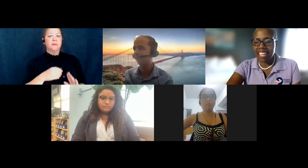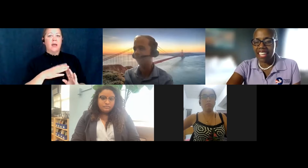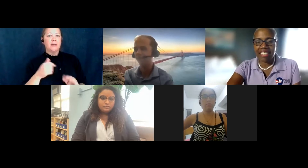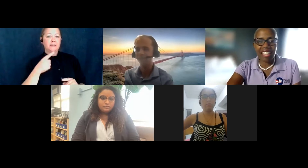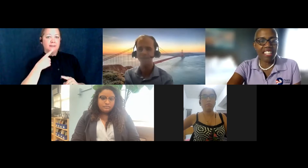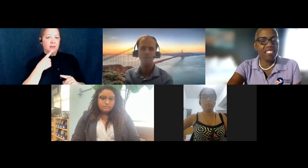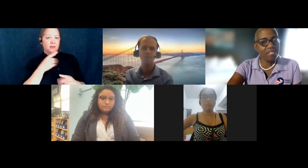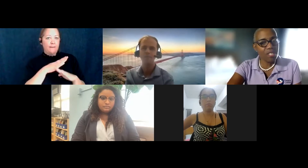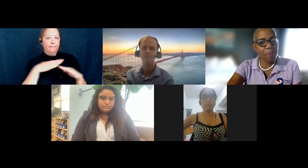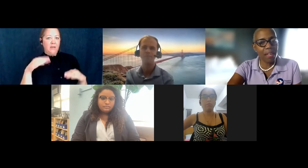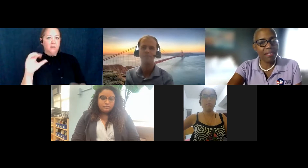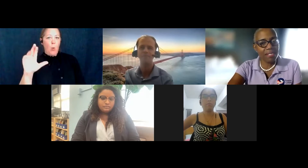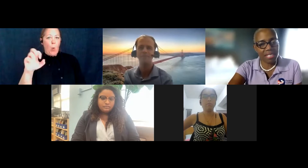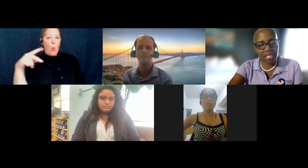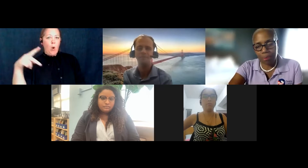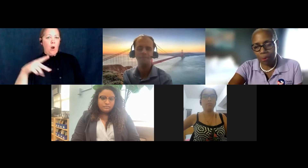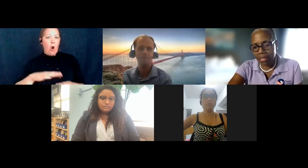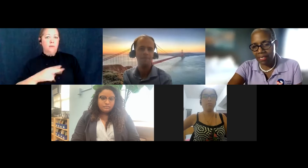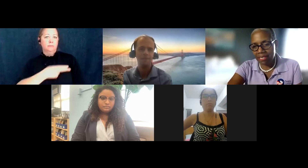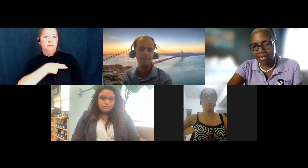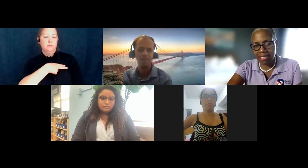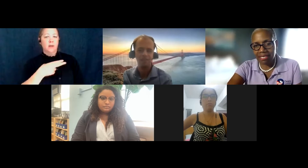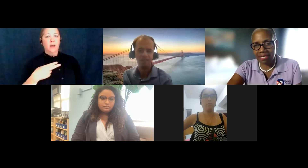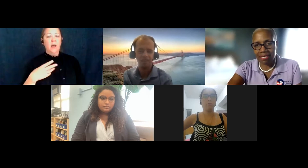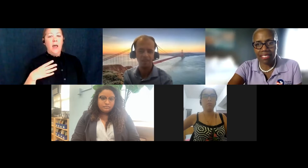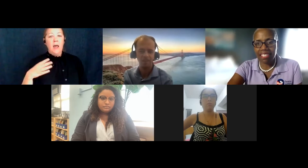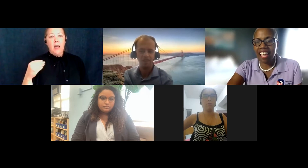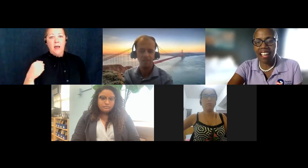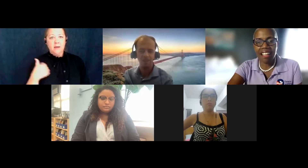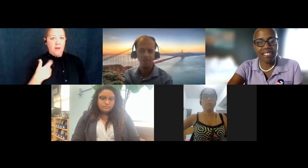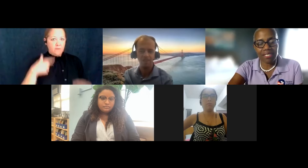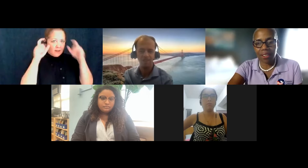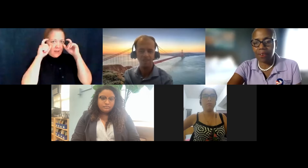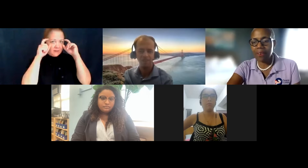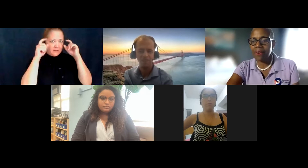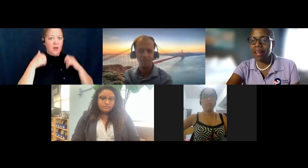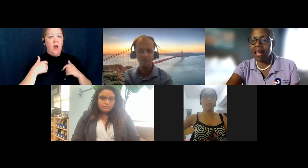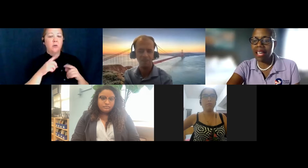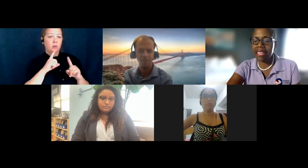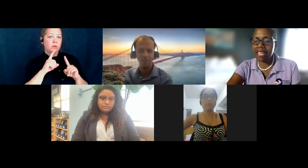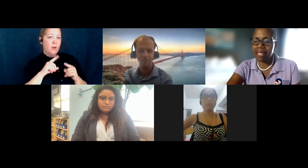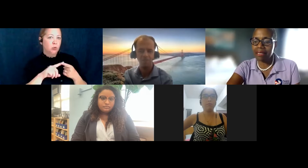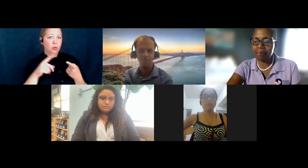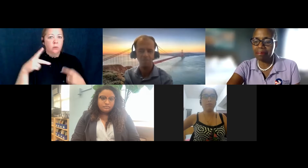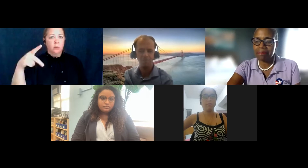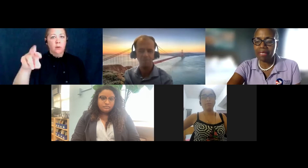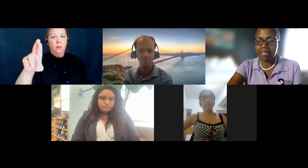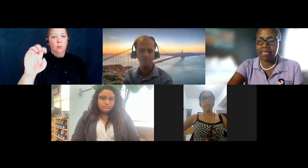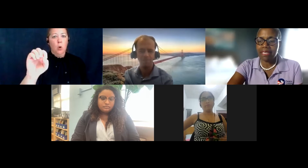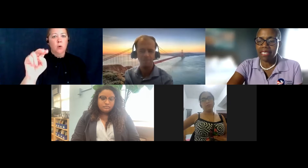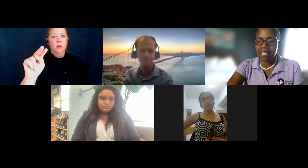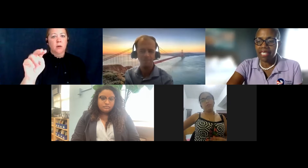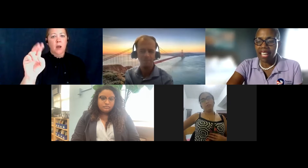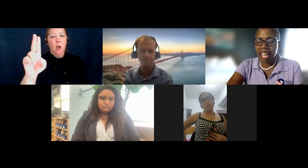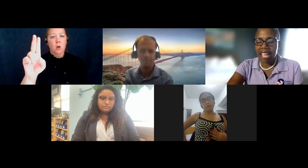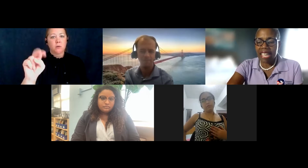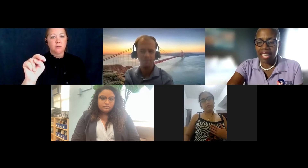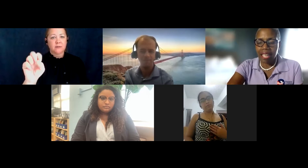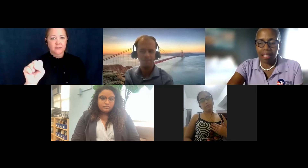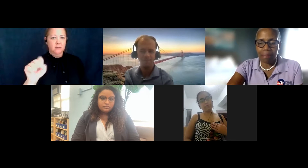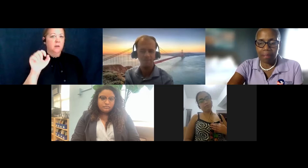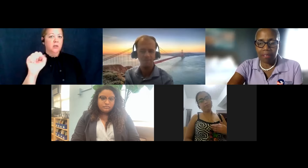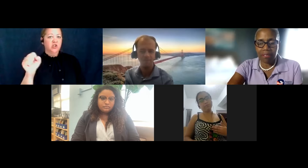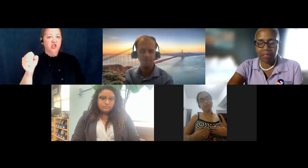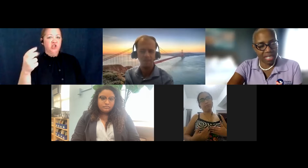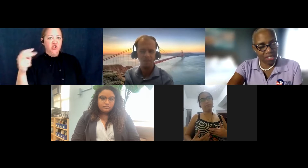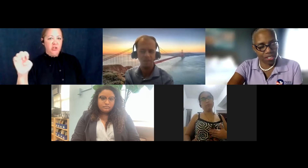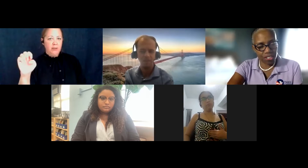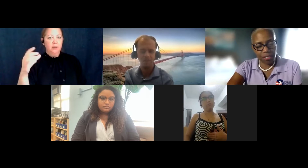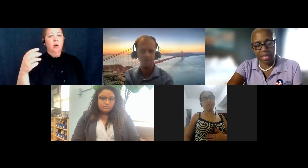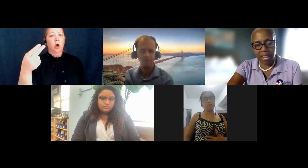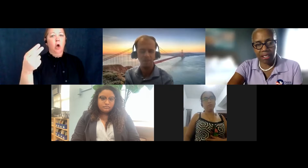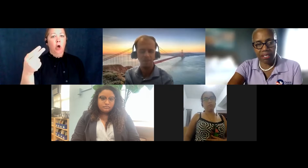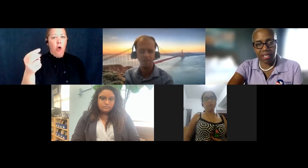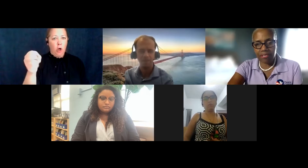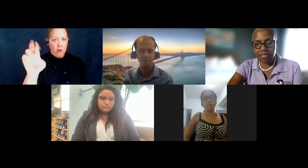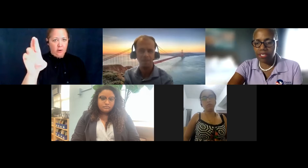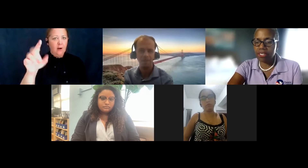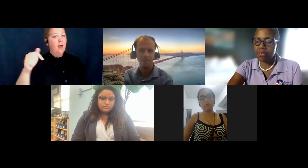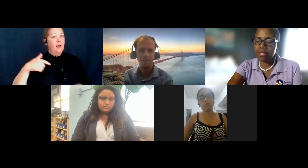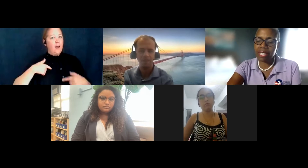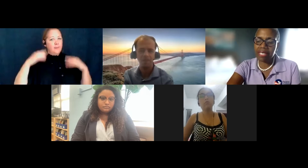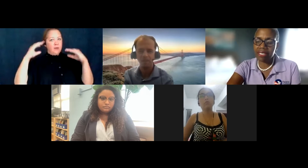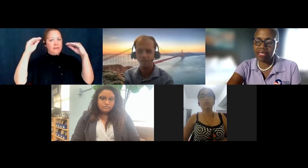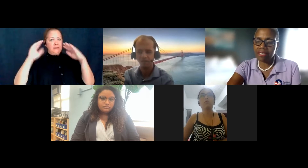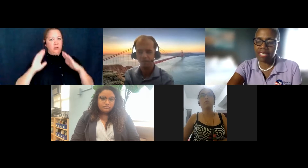and I respond to she/her pronouns. I am a teacher retired after 29 years of teaching